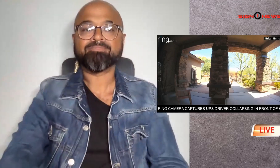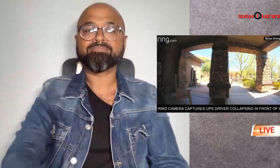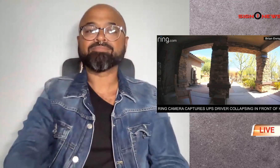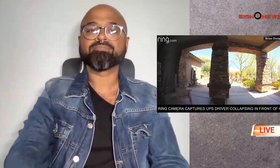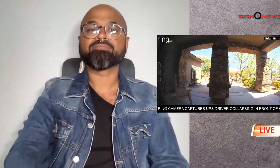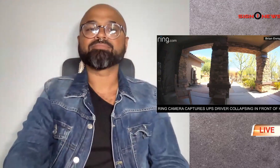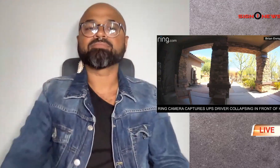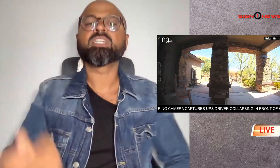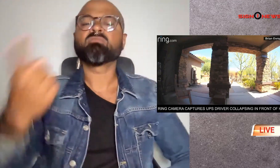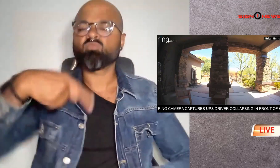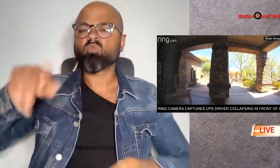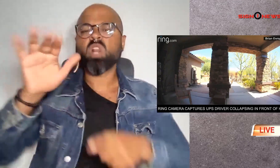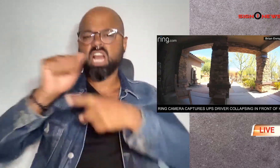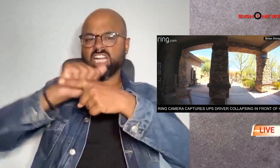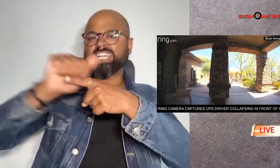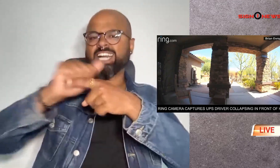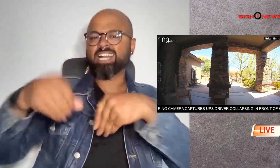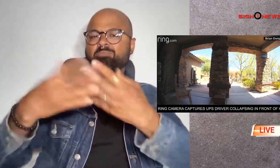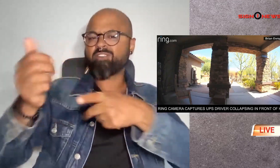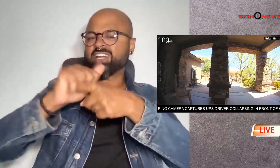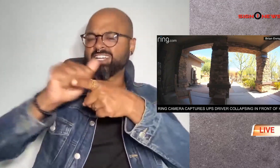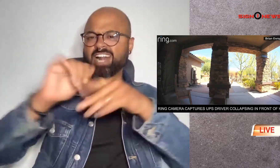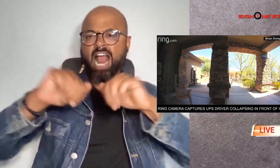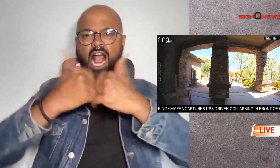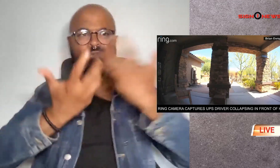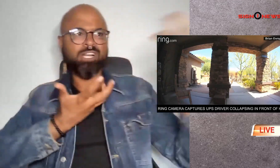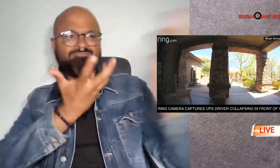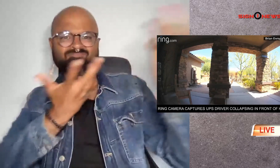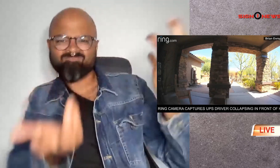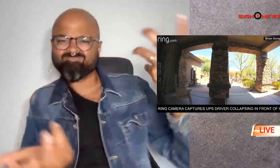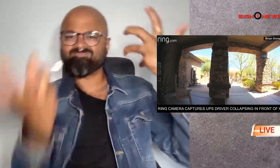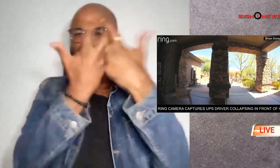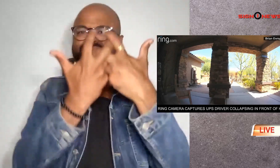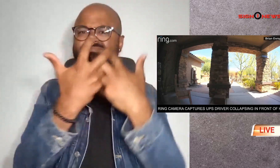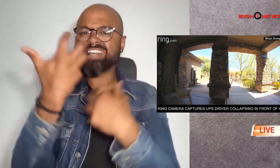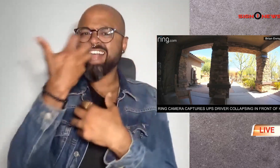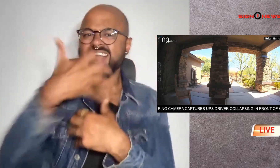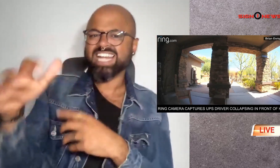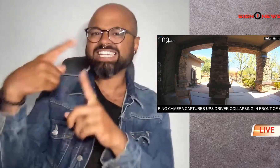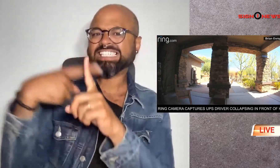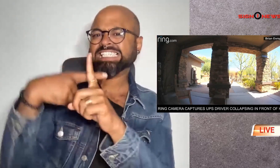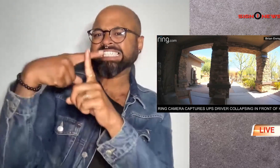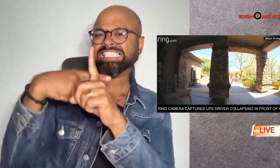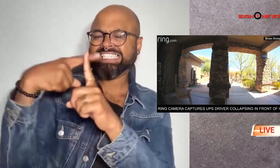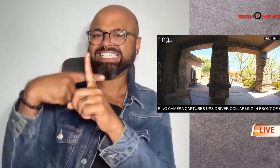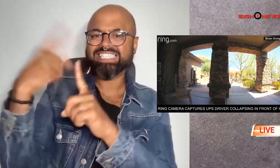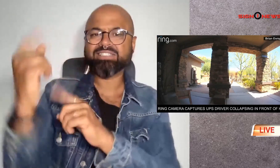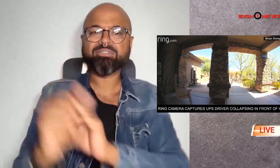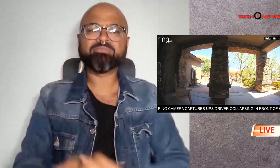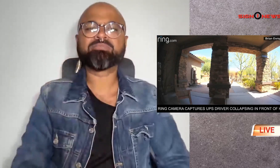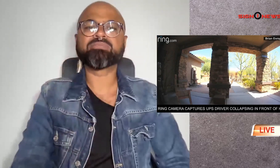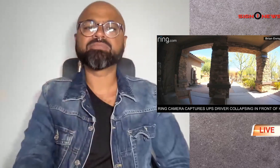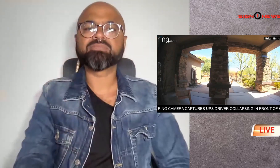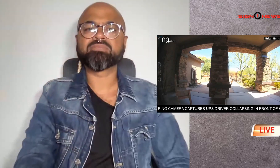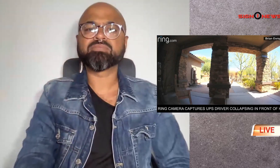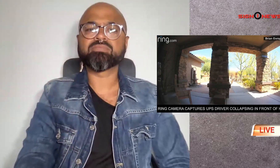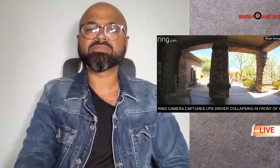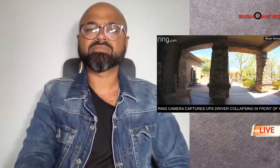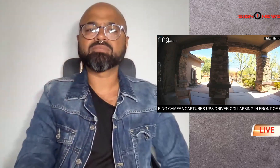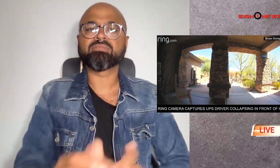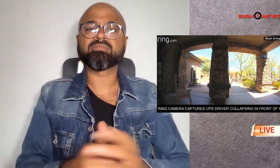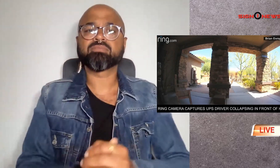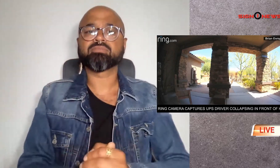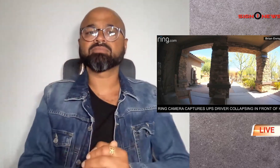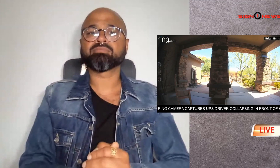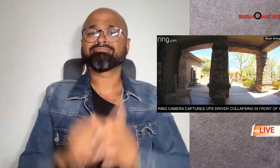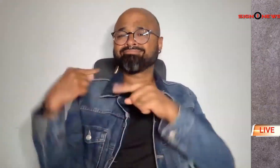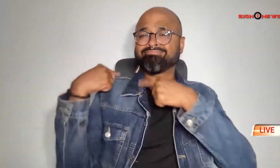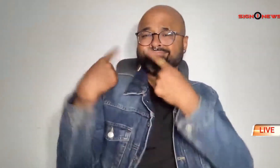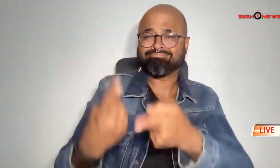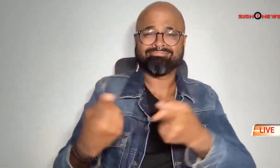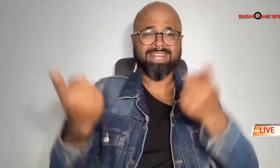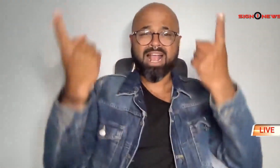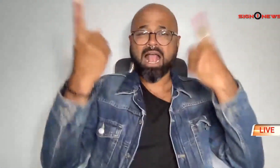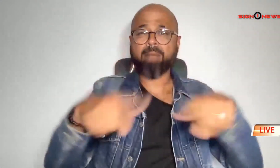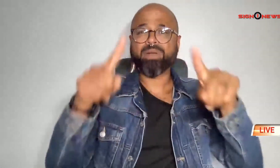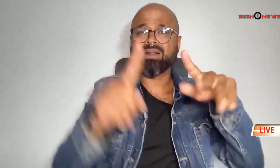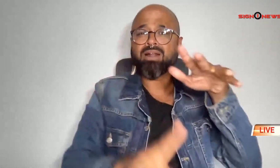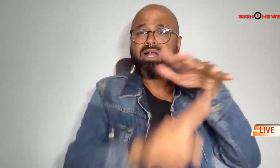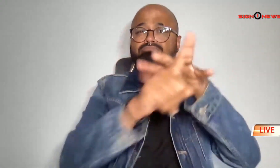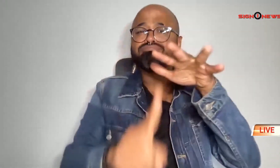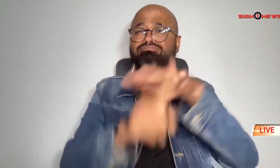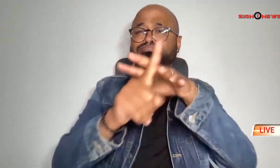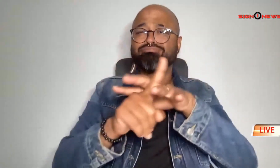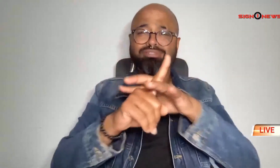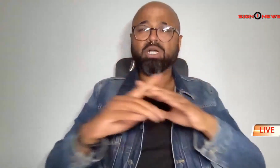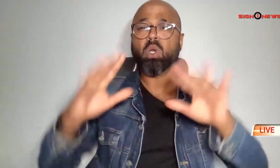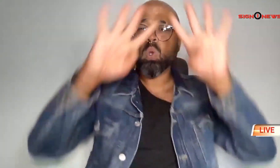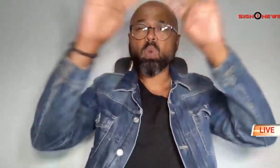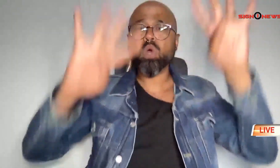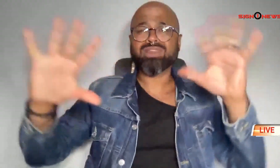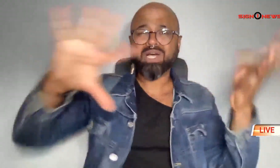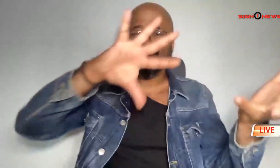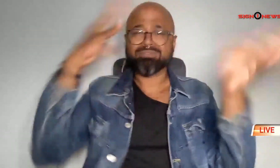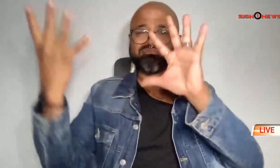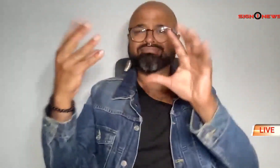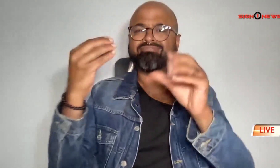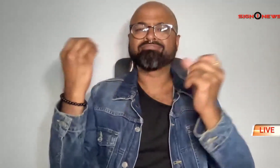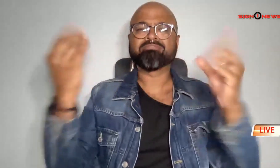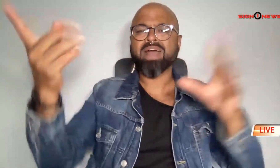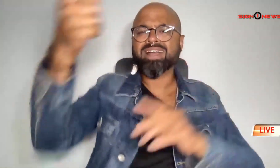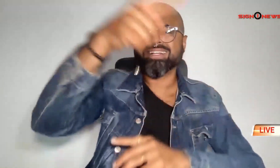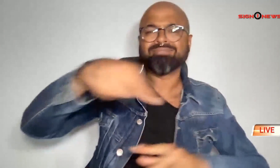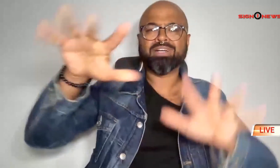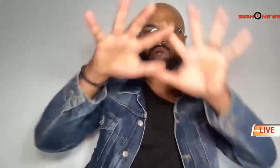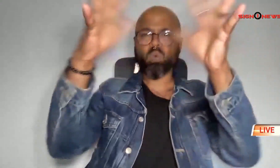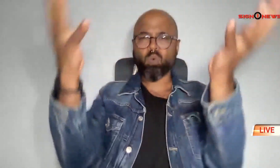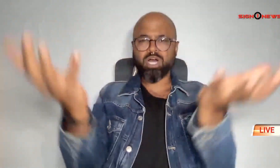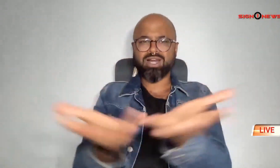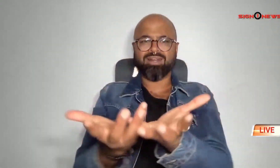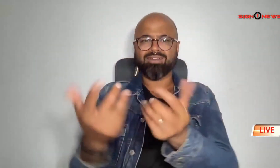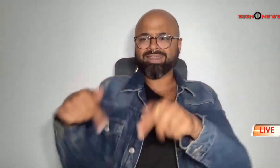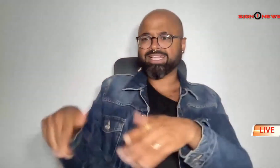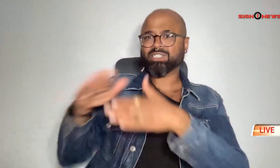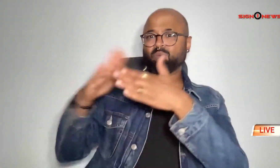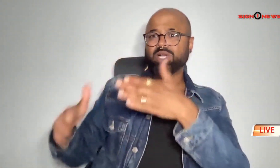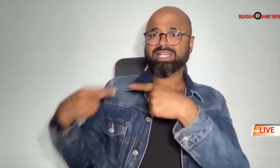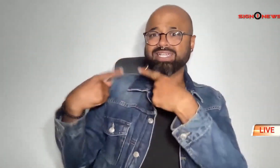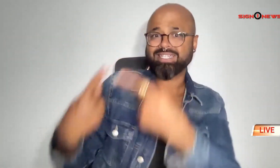are not very effective so they are trained how to deal with high temperatures